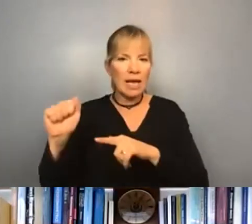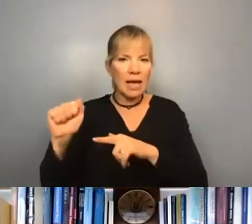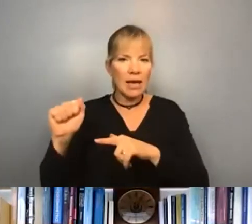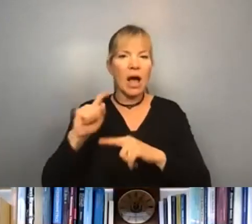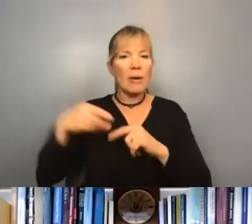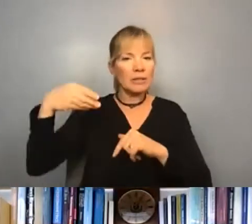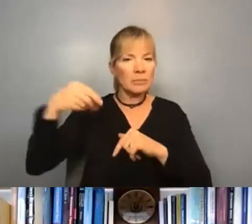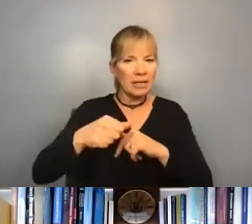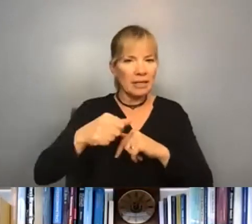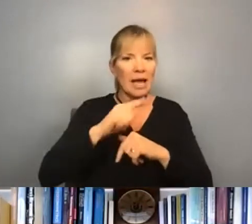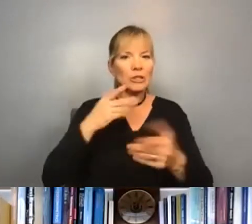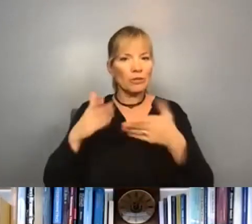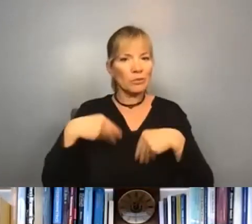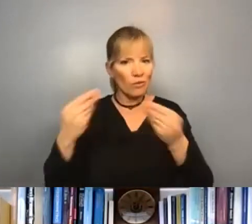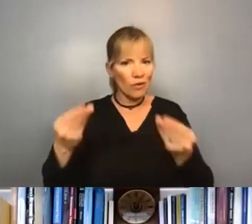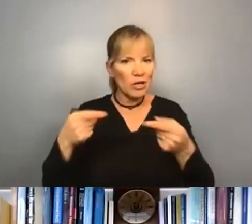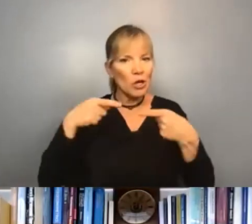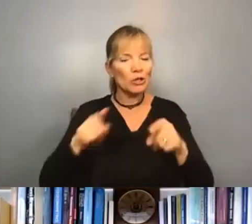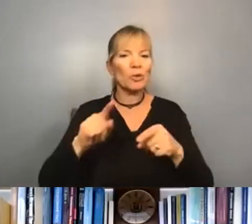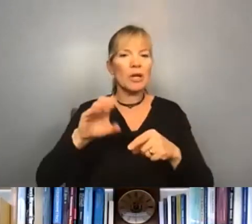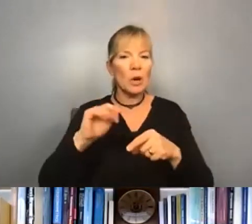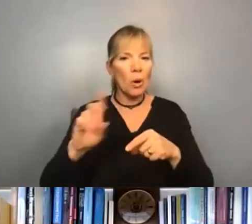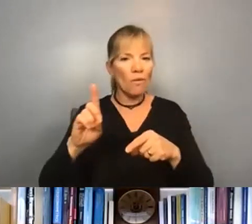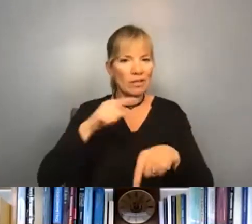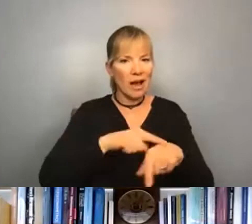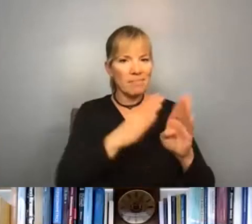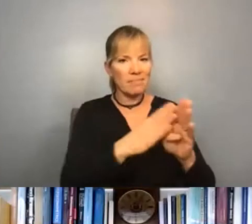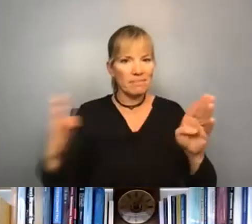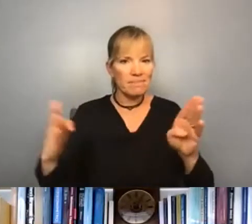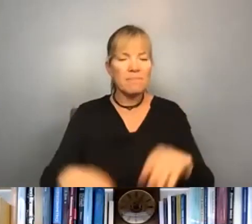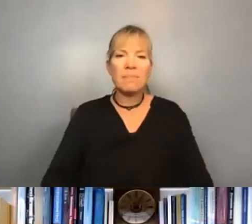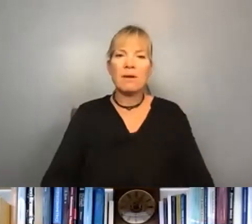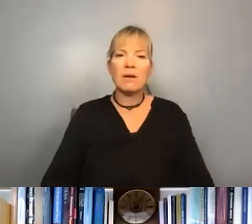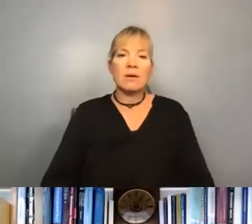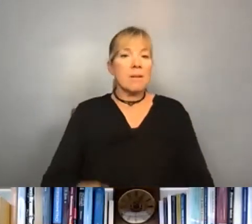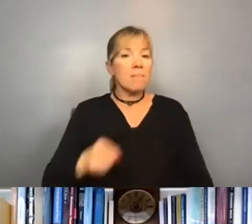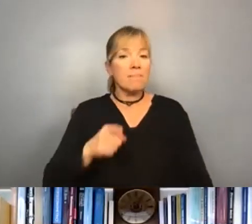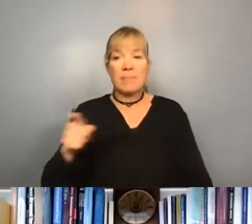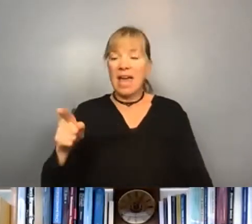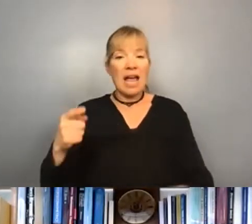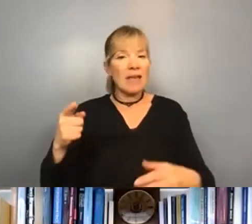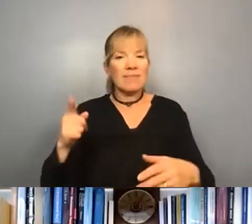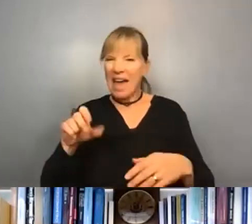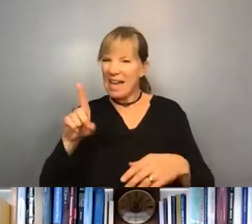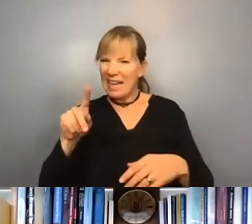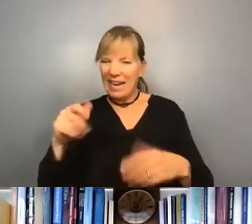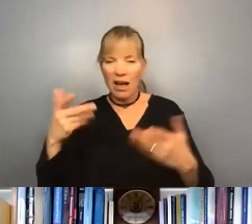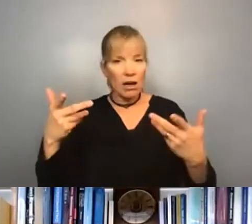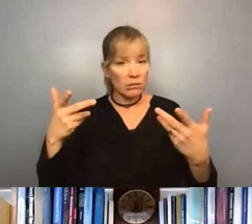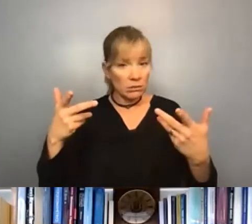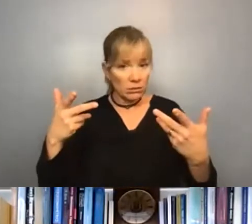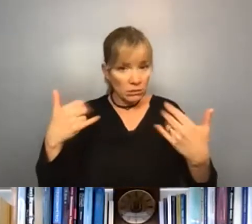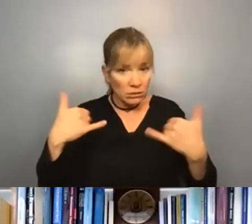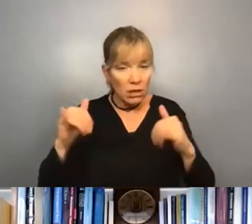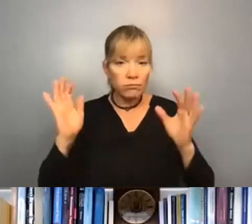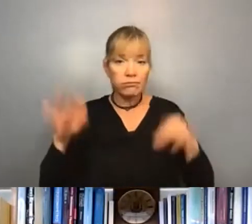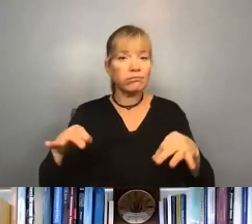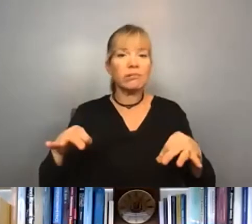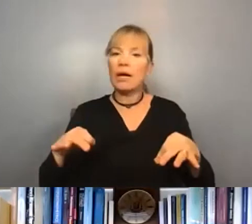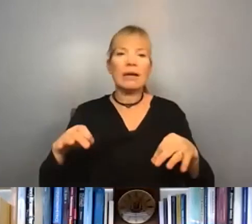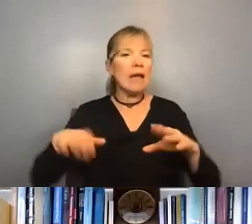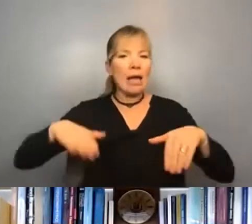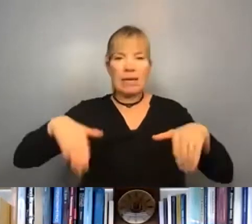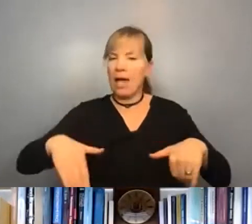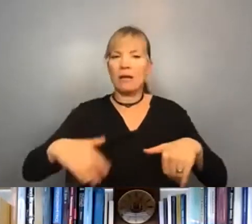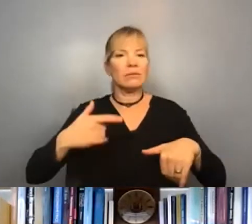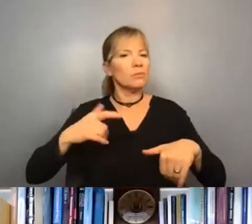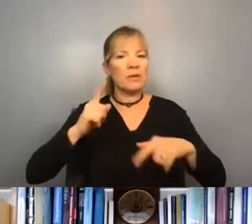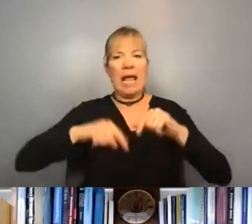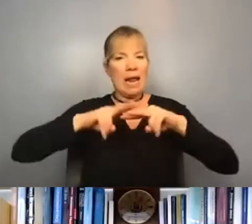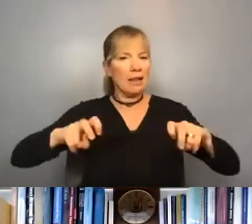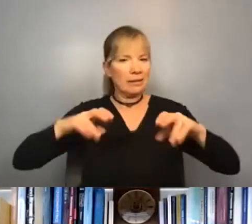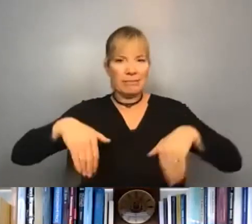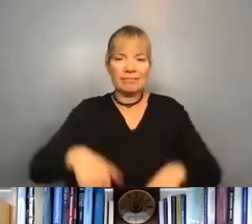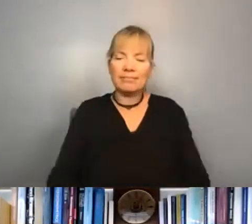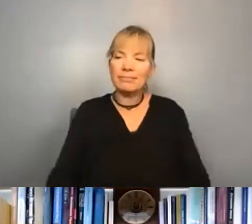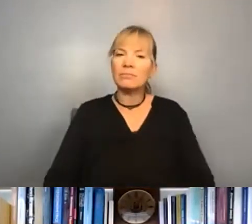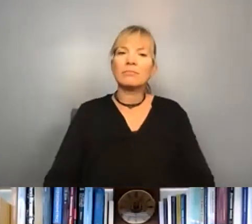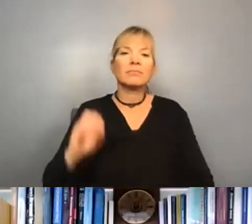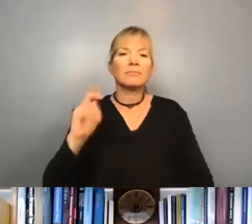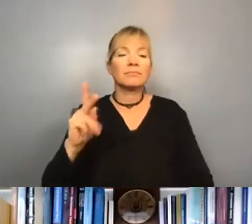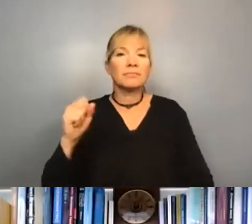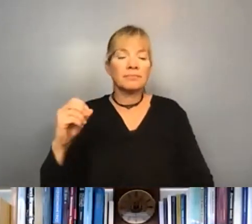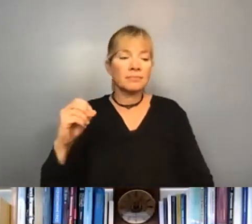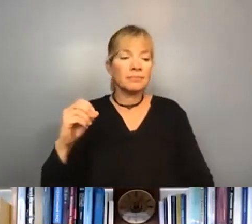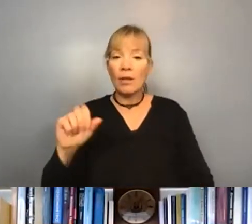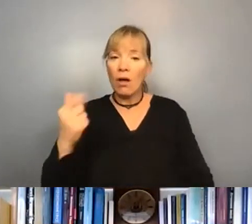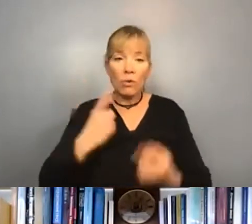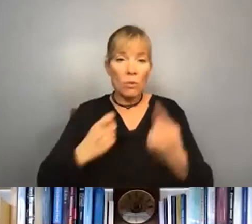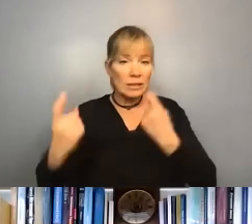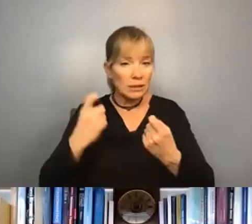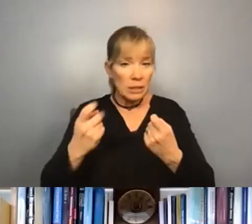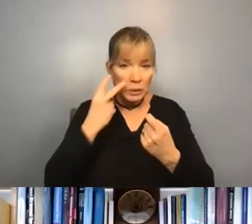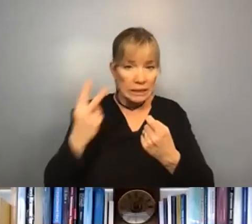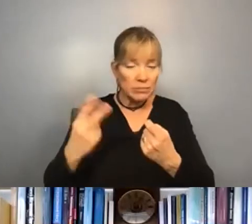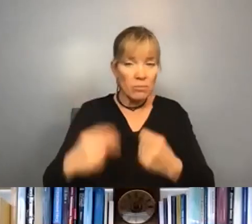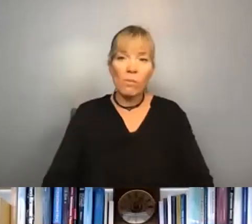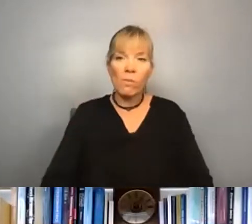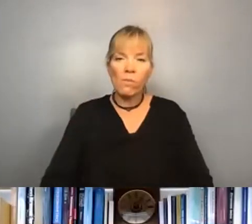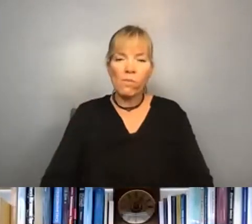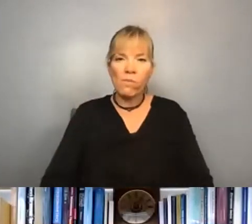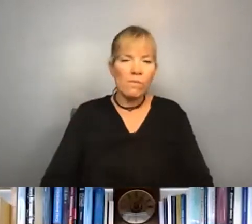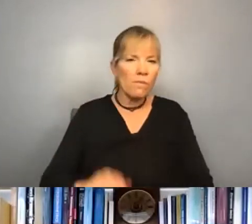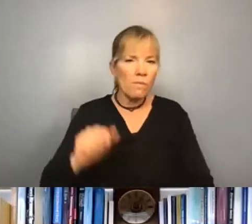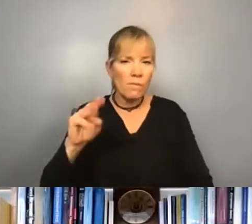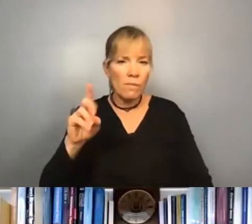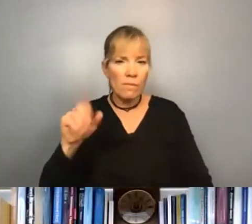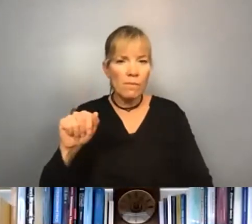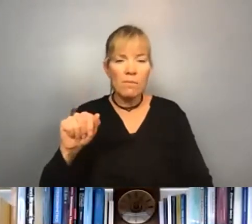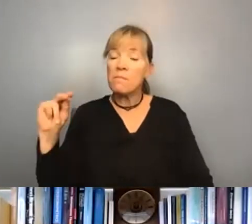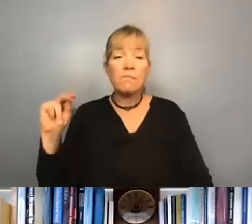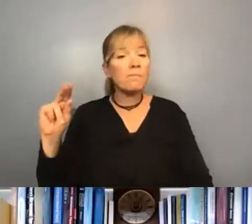provided over the COVID period of time. That data is still not quite where it needs to be in order to be analyzed. Okay. So, any other questions you see there? Amanda?